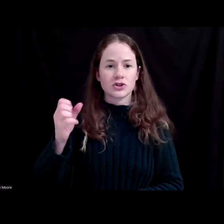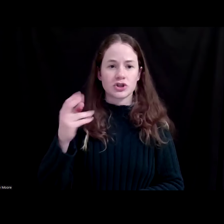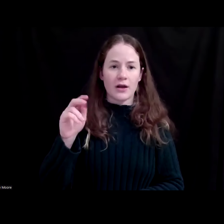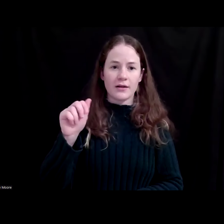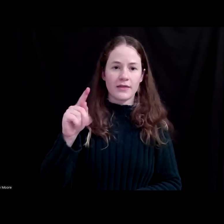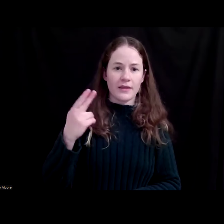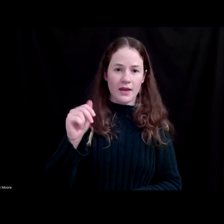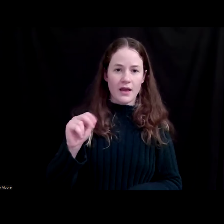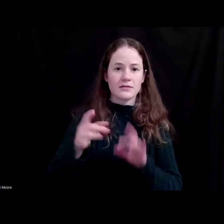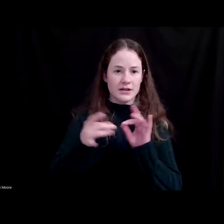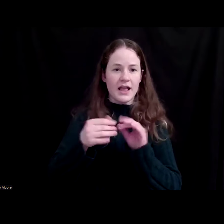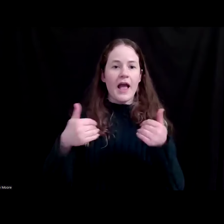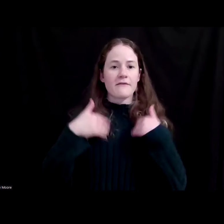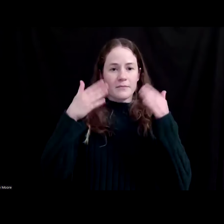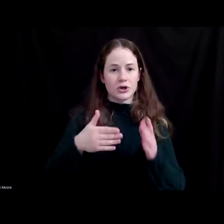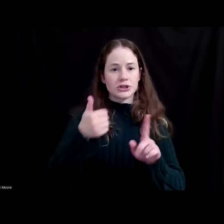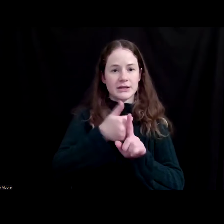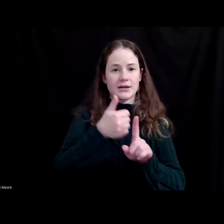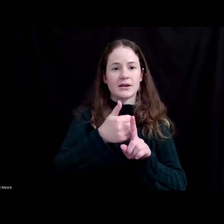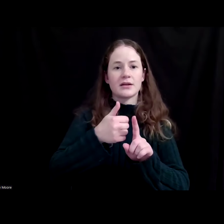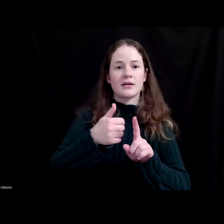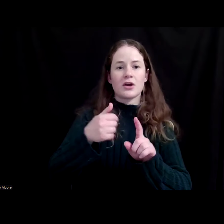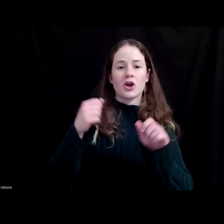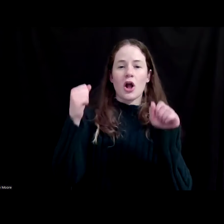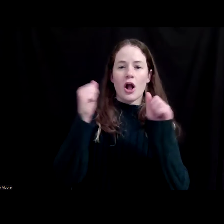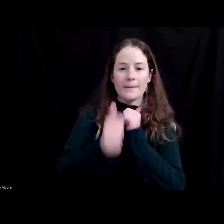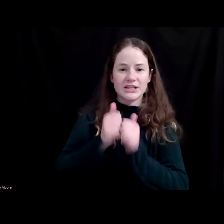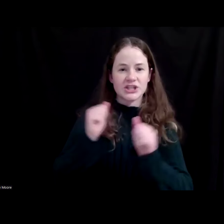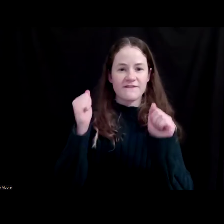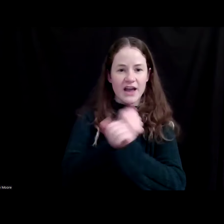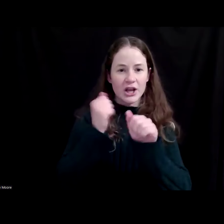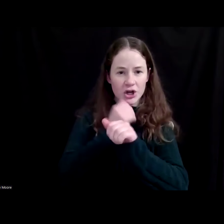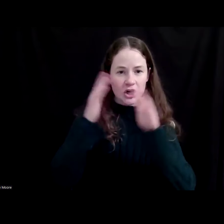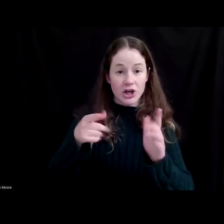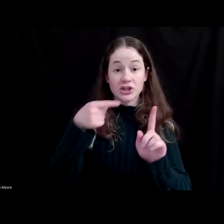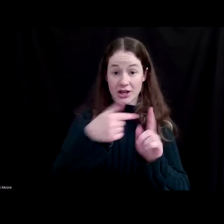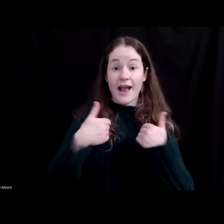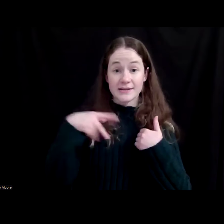Parkinson's, but she also does work with kids uh on fight based training.